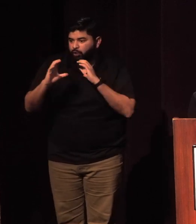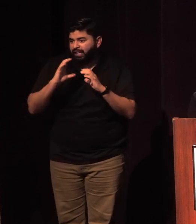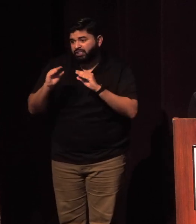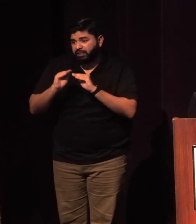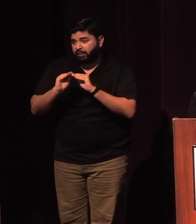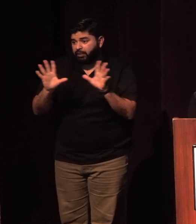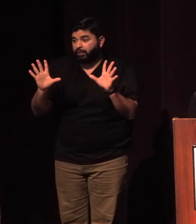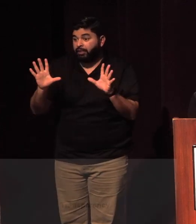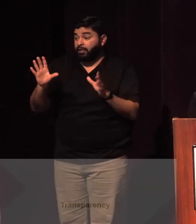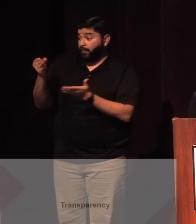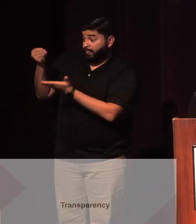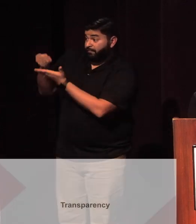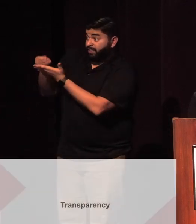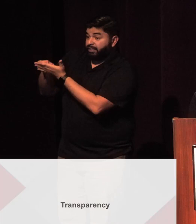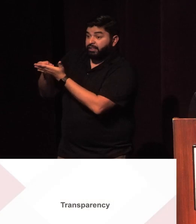Number 1; we ask for greater transparency in mitigating and